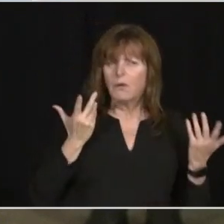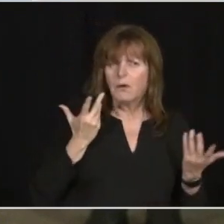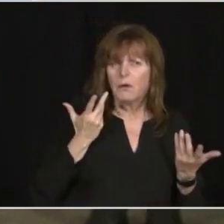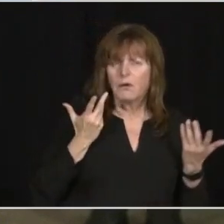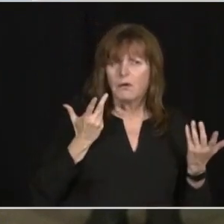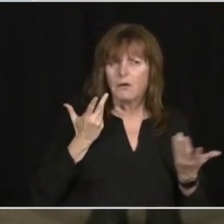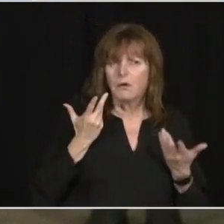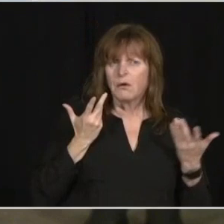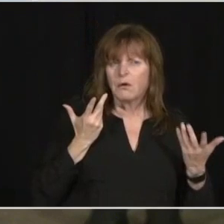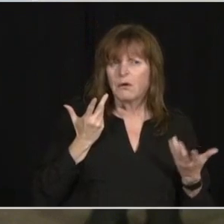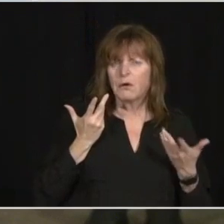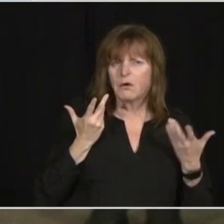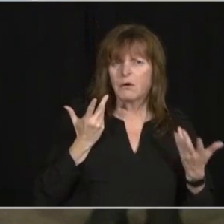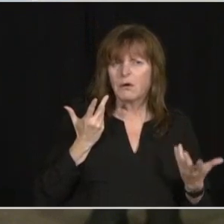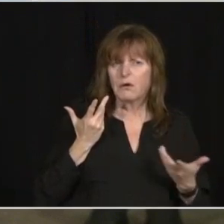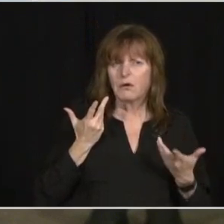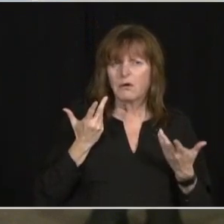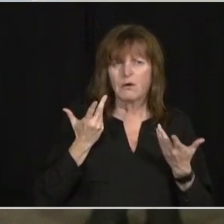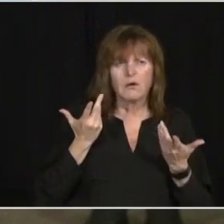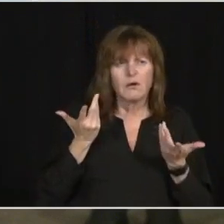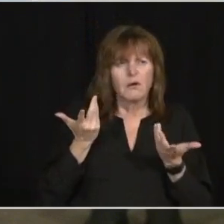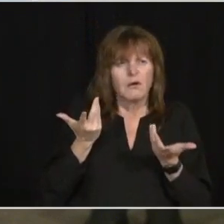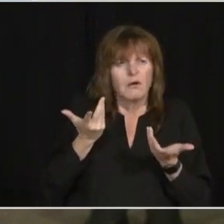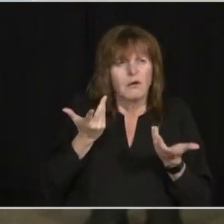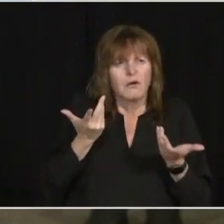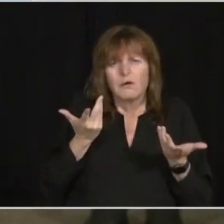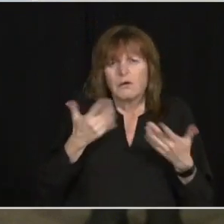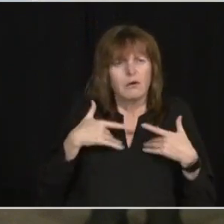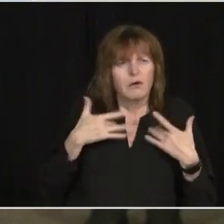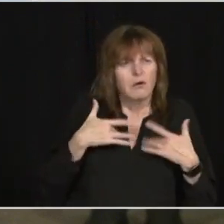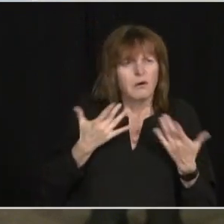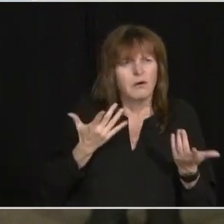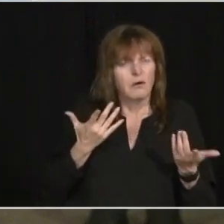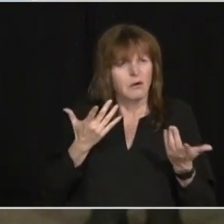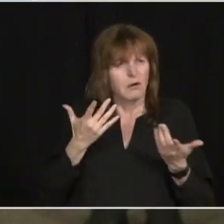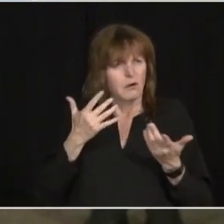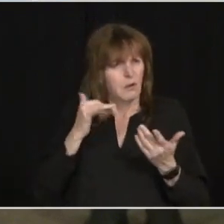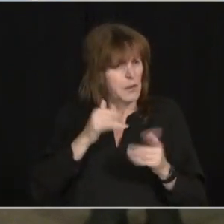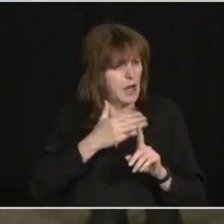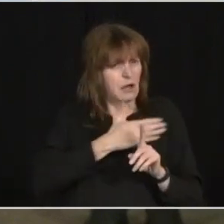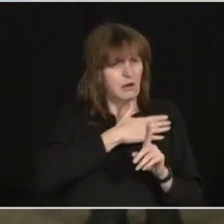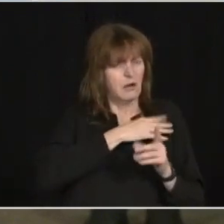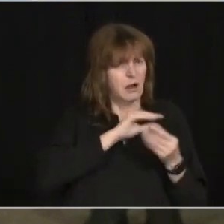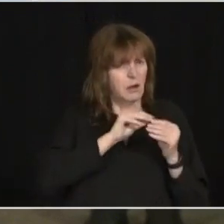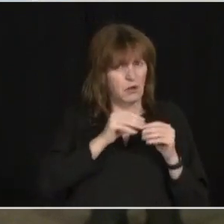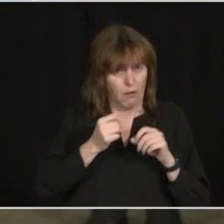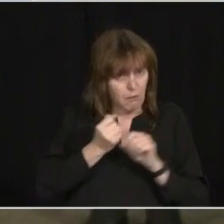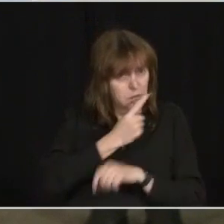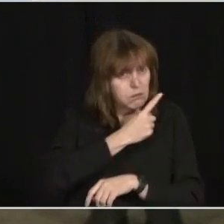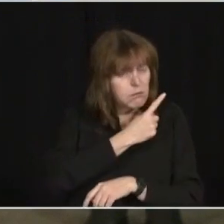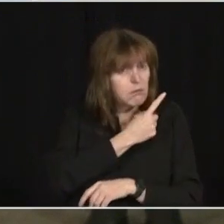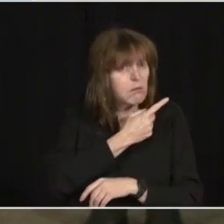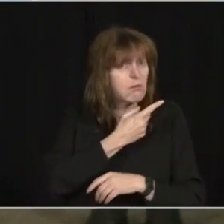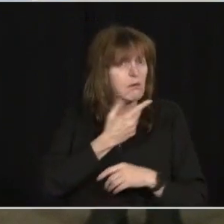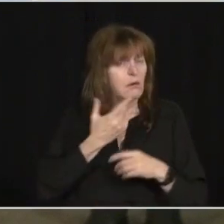How do you read it? Was the modelling off or is this a function of social distancing and the